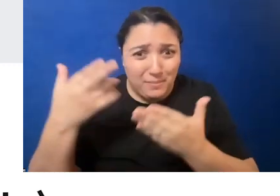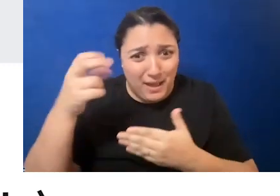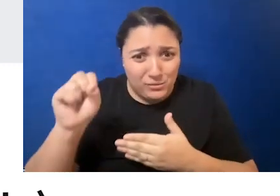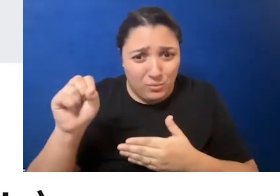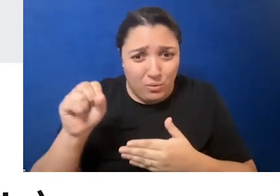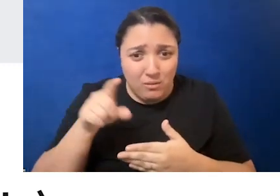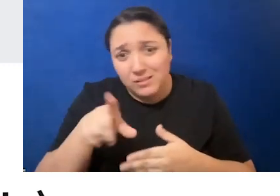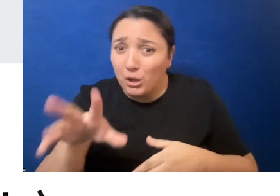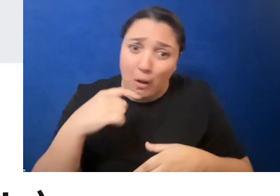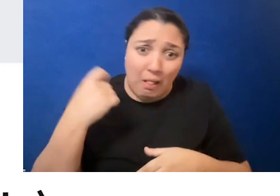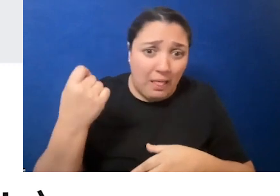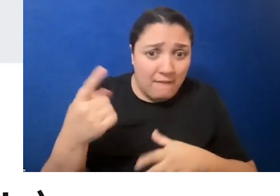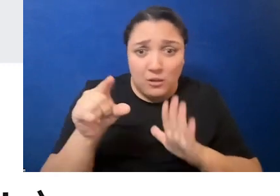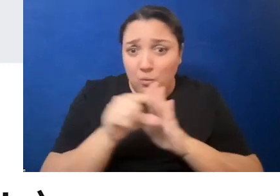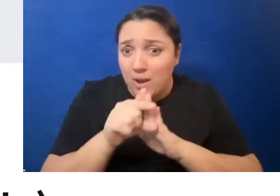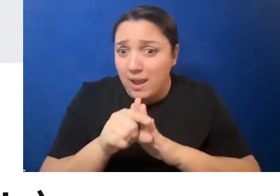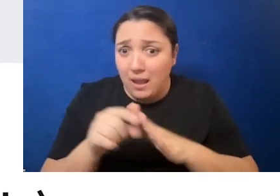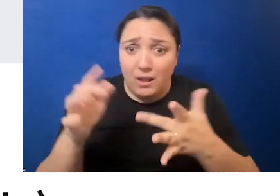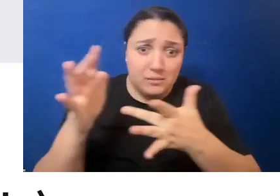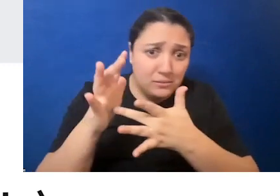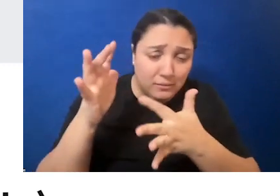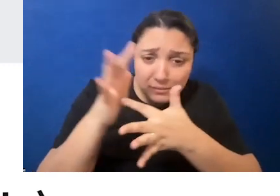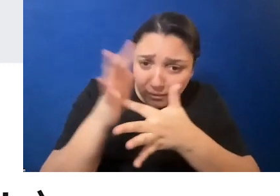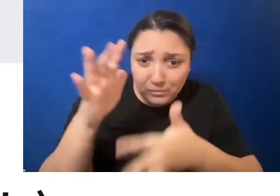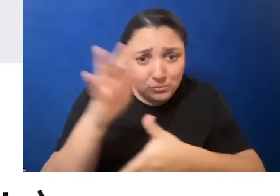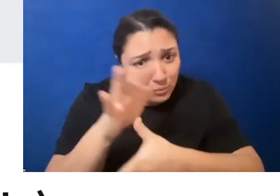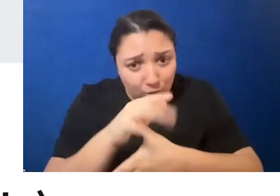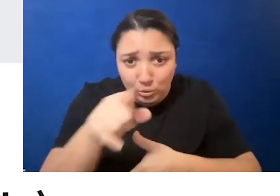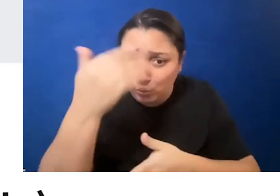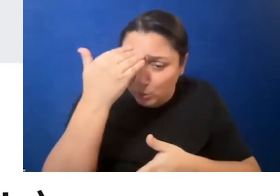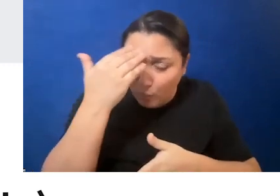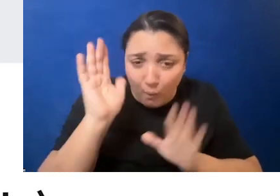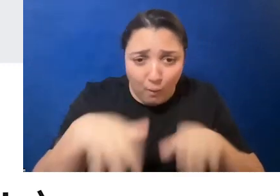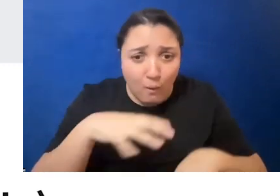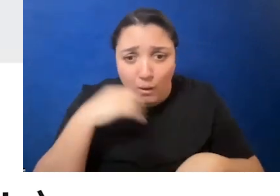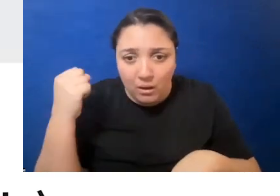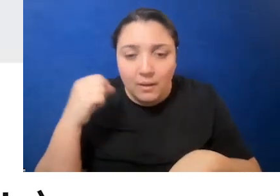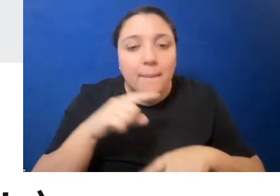OVER, COME BACK TO SCHOOL. THIS IS HOW WE DO IT. YOU KNOW BETTER THAN THIS.